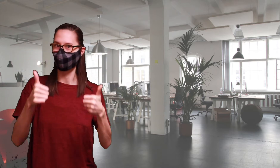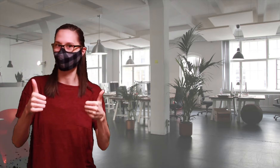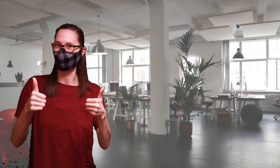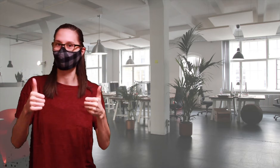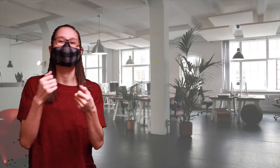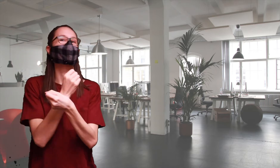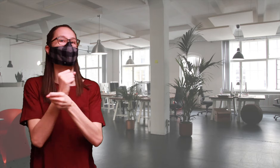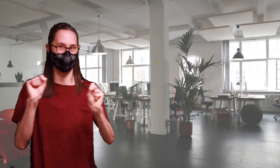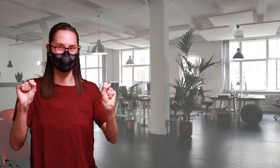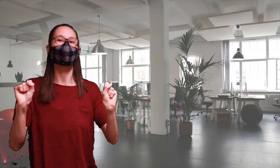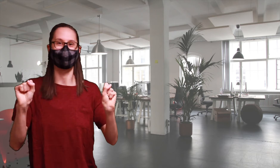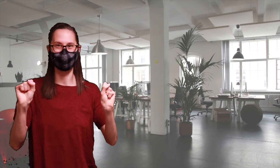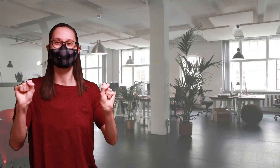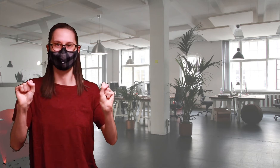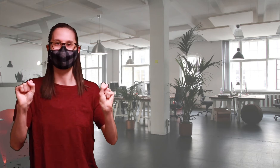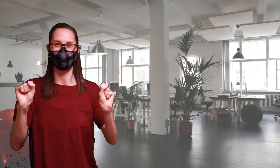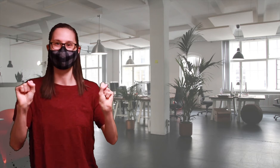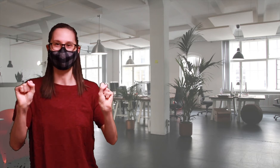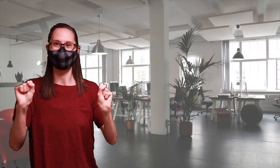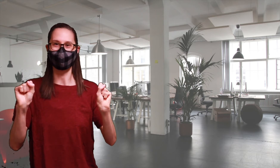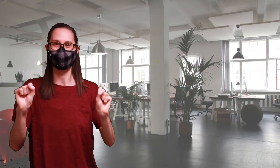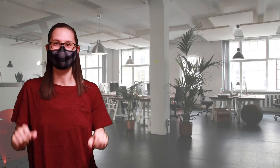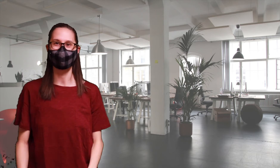Good. Safe